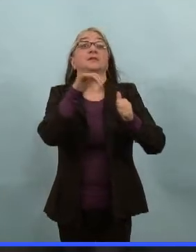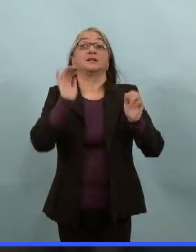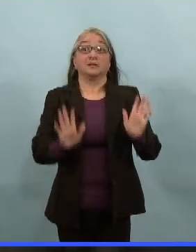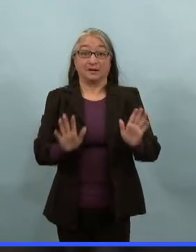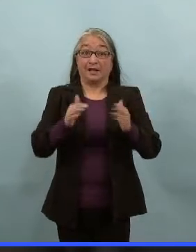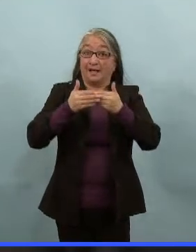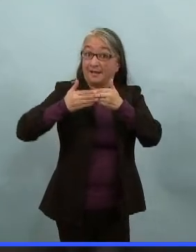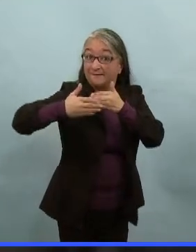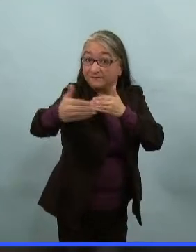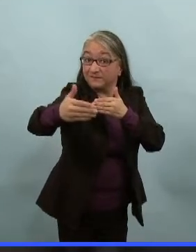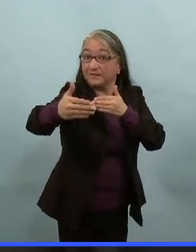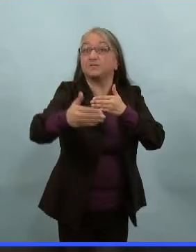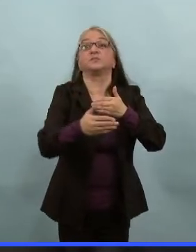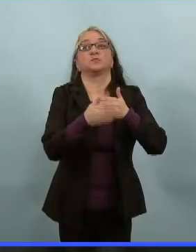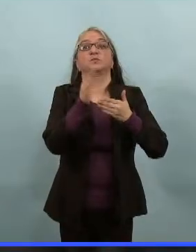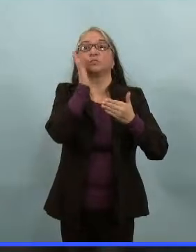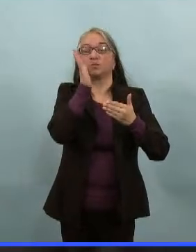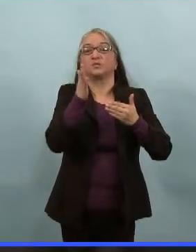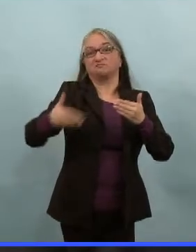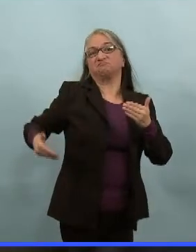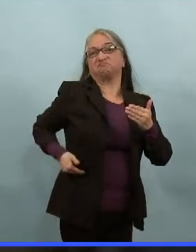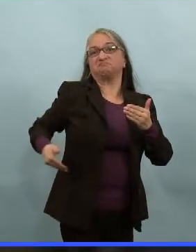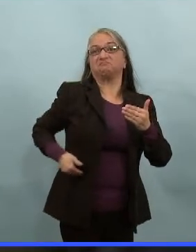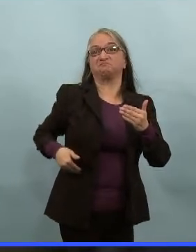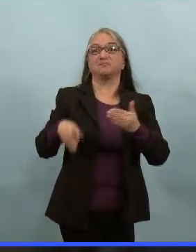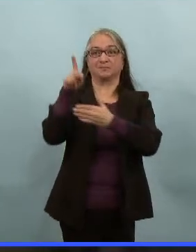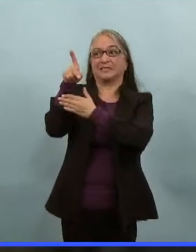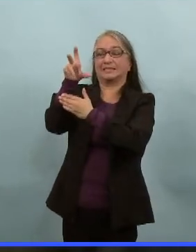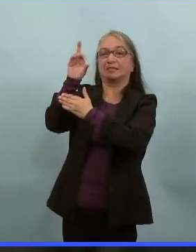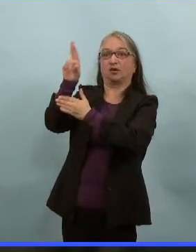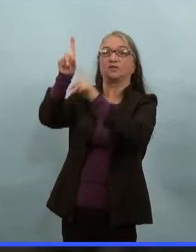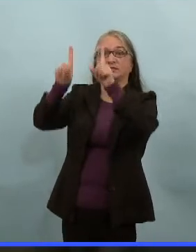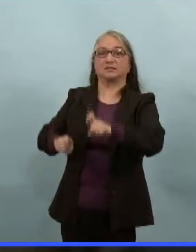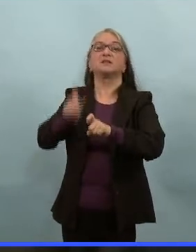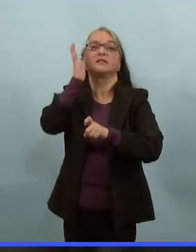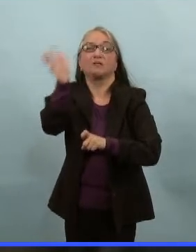lot of pcr testing being done because it is done in a number of different situations as well so